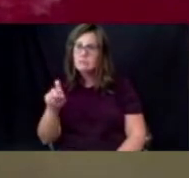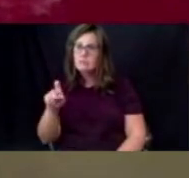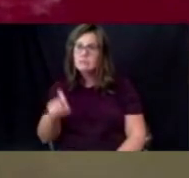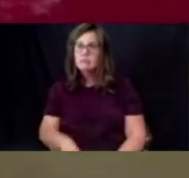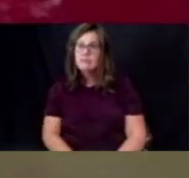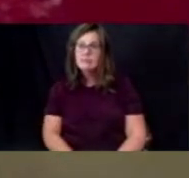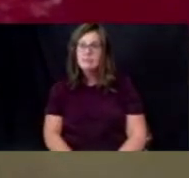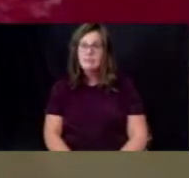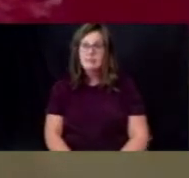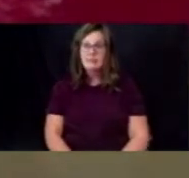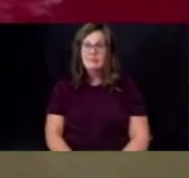that's my best advice